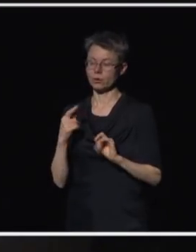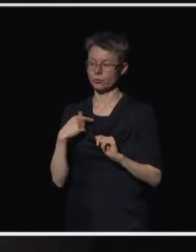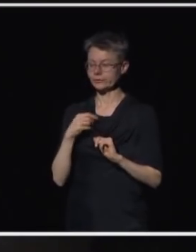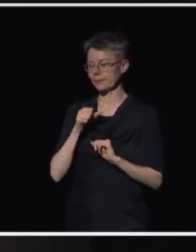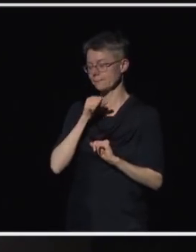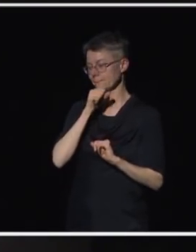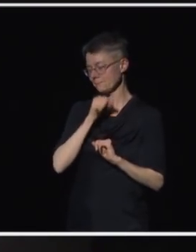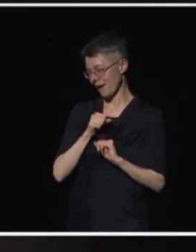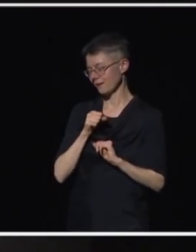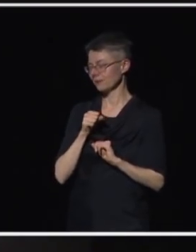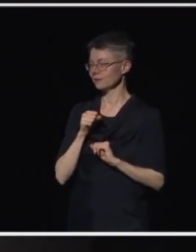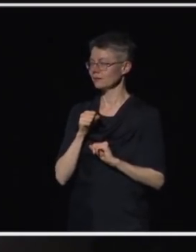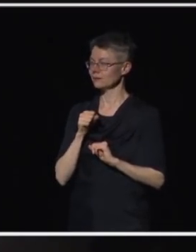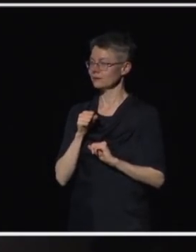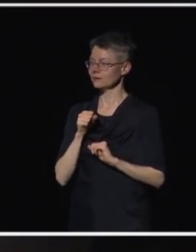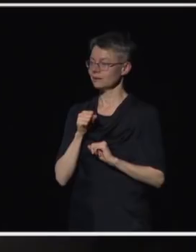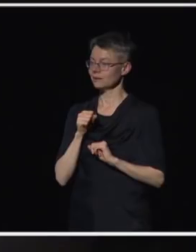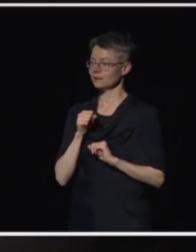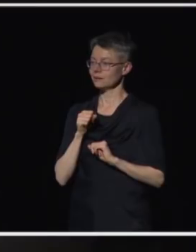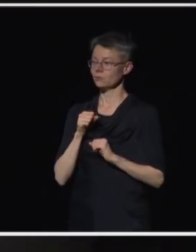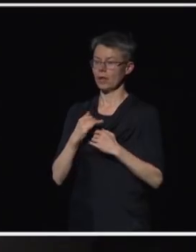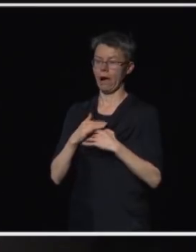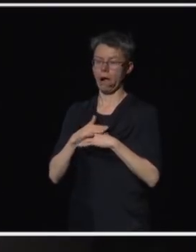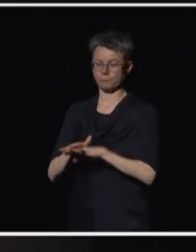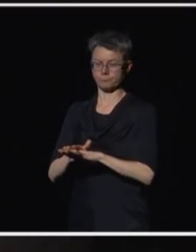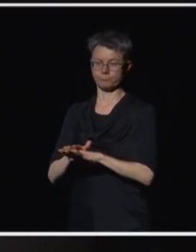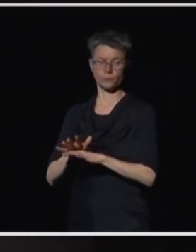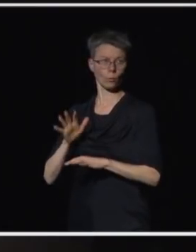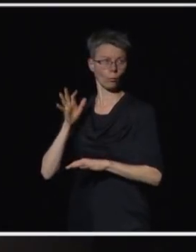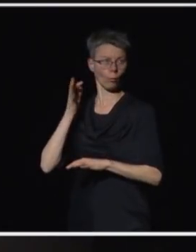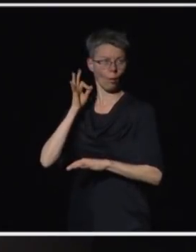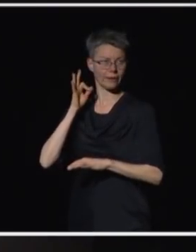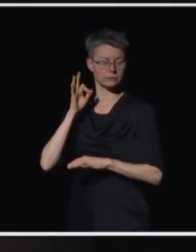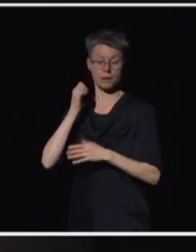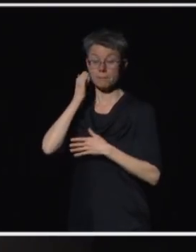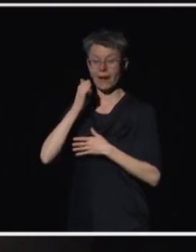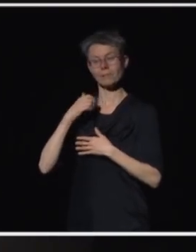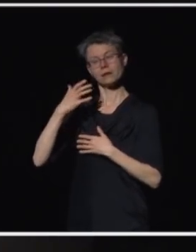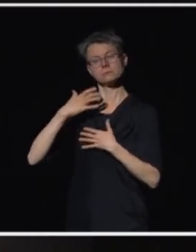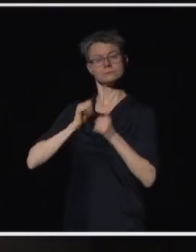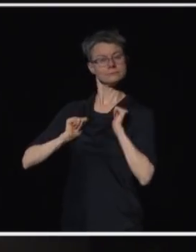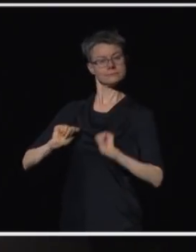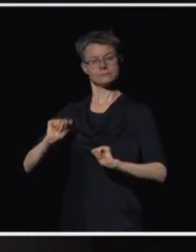who was completely, you know, assimilated. And so it was shocking to see.